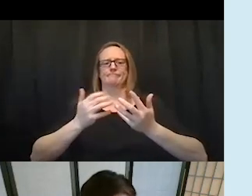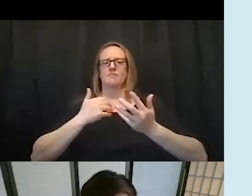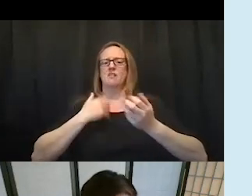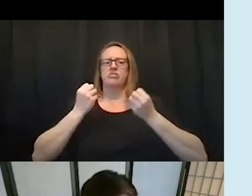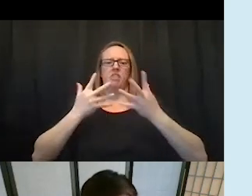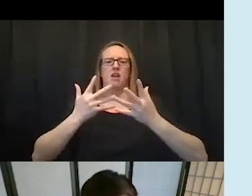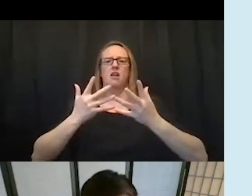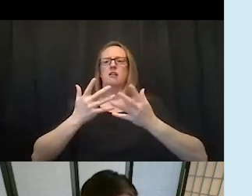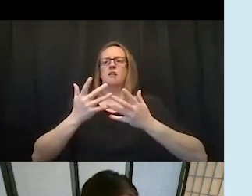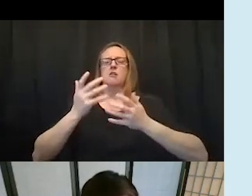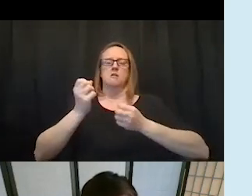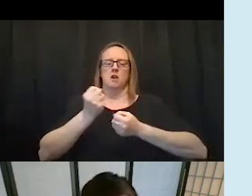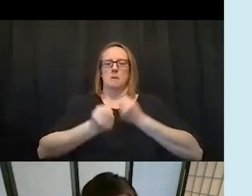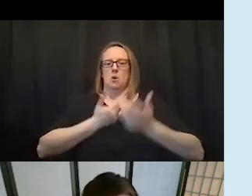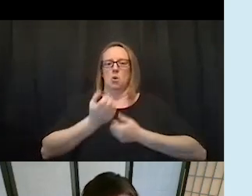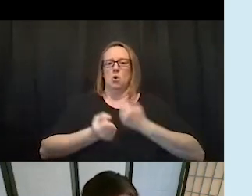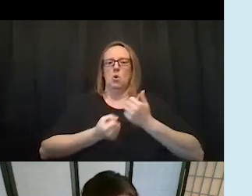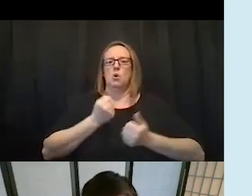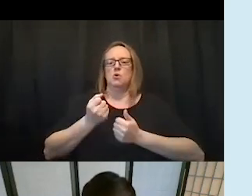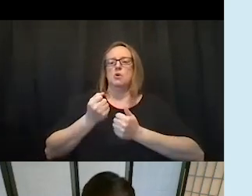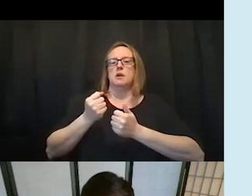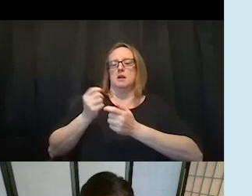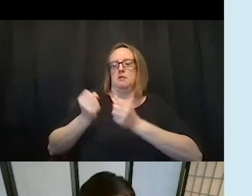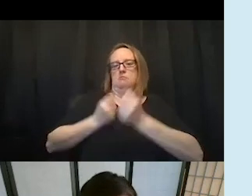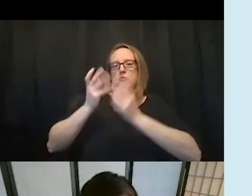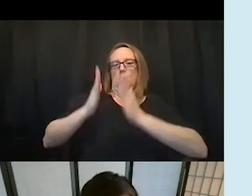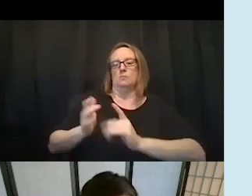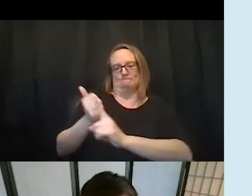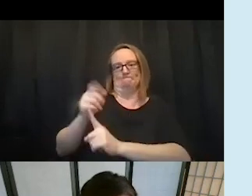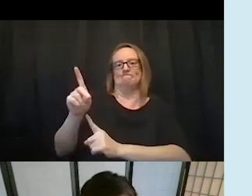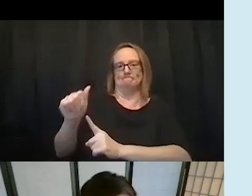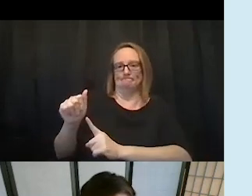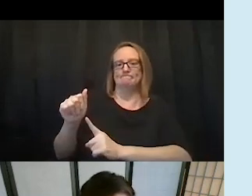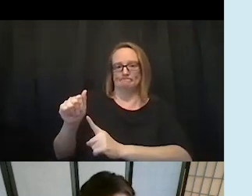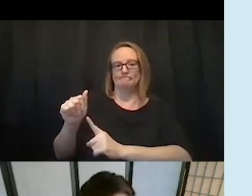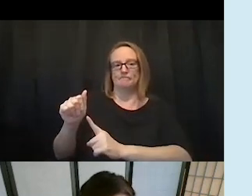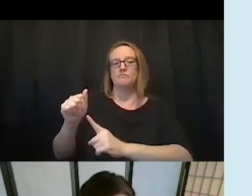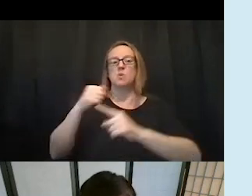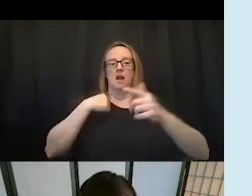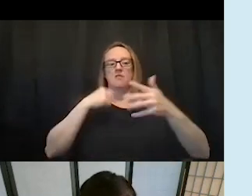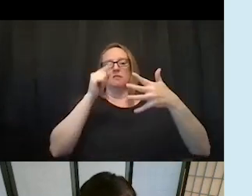disabled artists and Poets so this is a list that I compiled of places to explore poetry